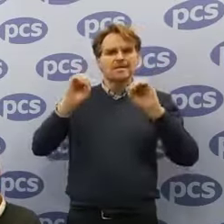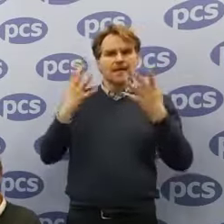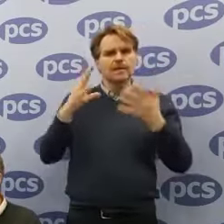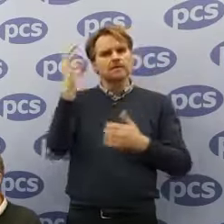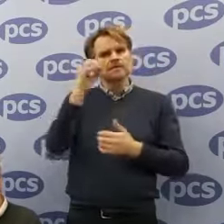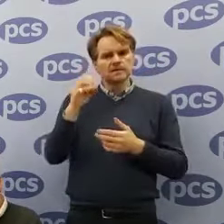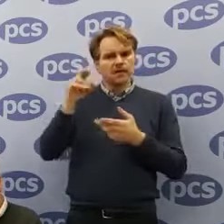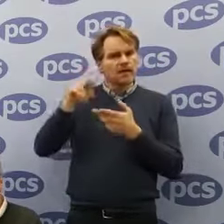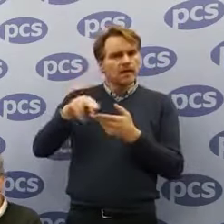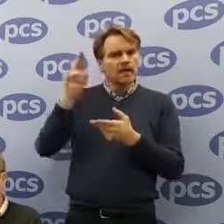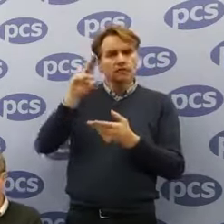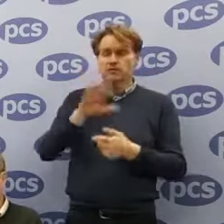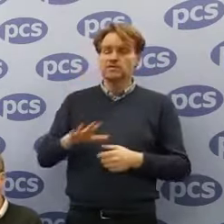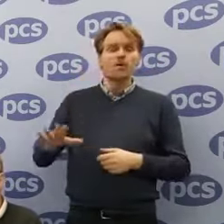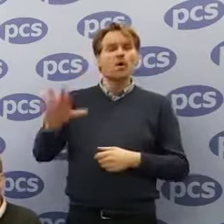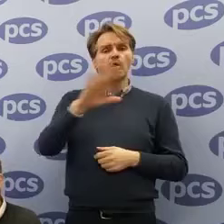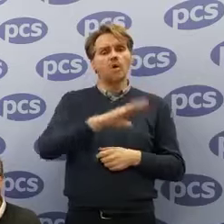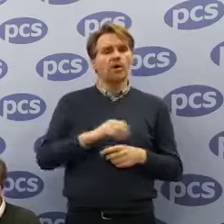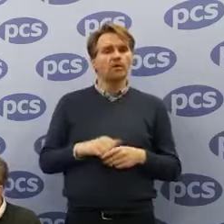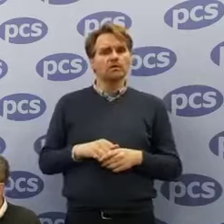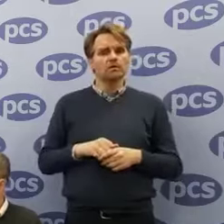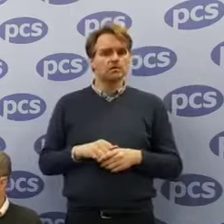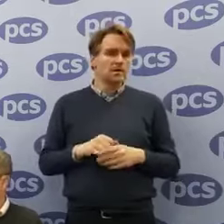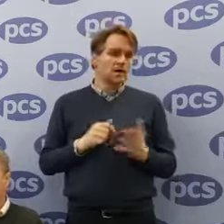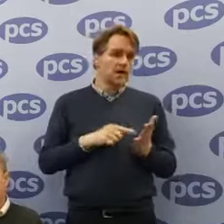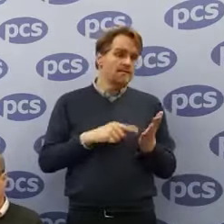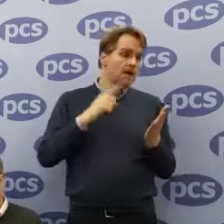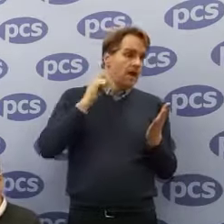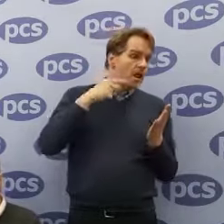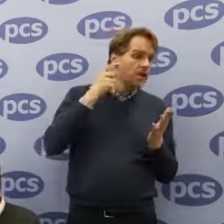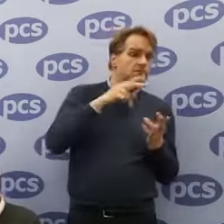and at the moment if that means there's a London pay premium we believe they need